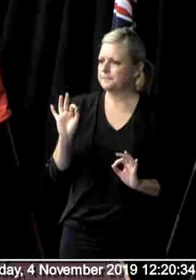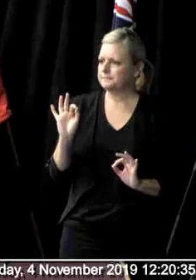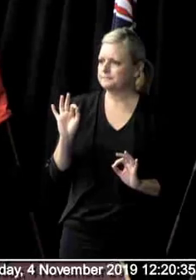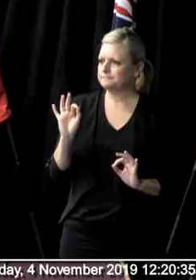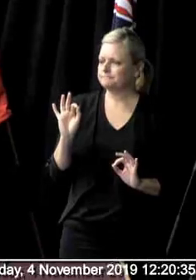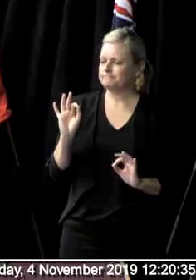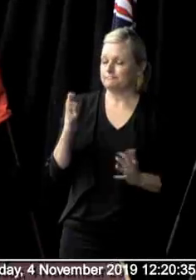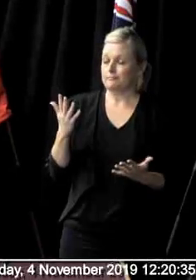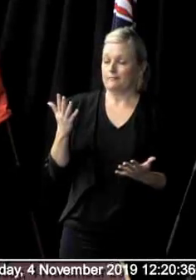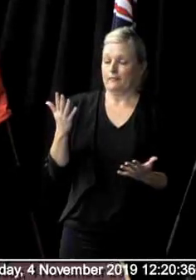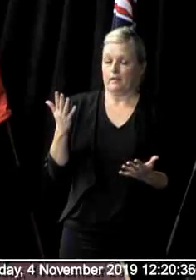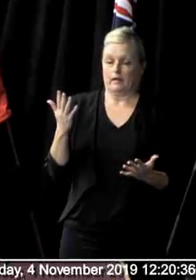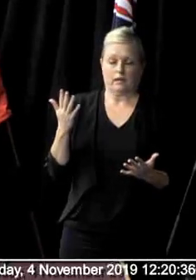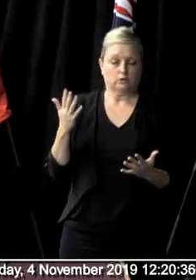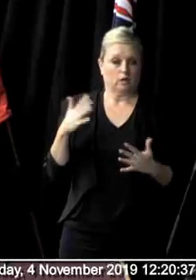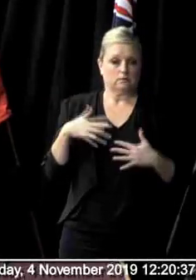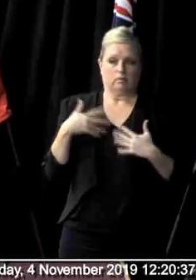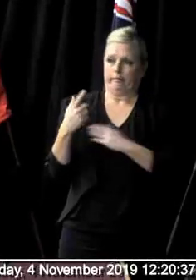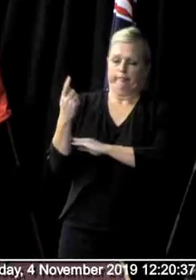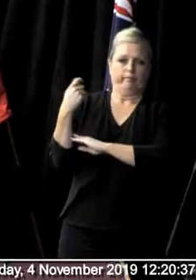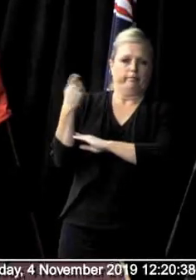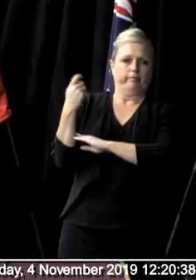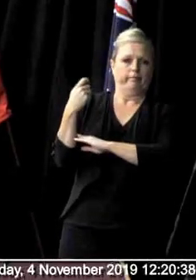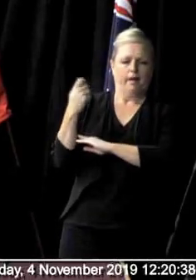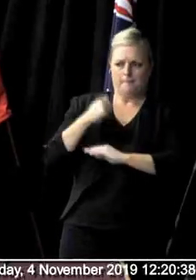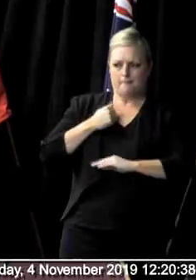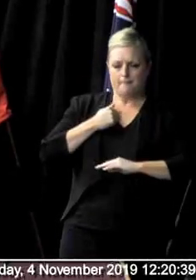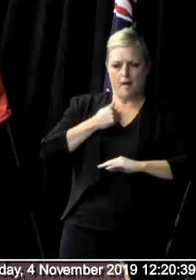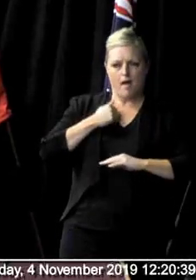just didn’t seem to engage either with me as a parent or want to know anything